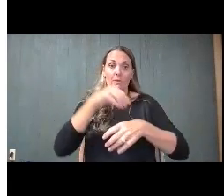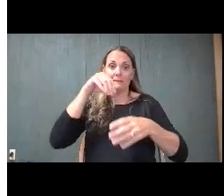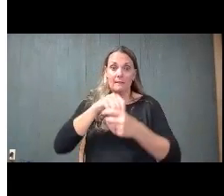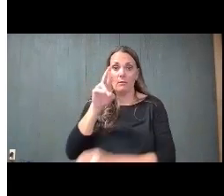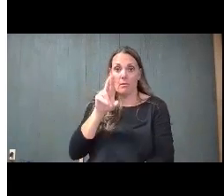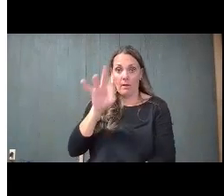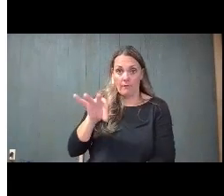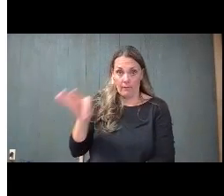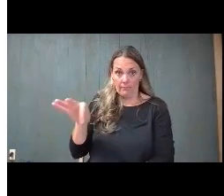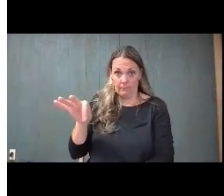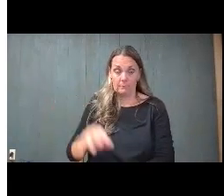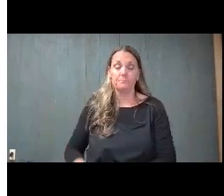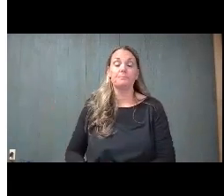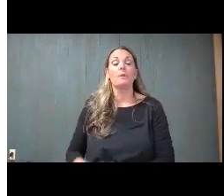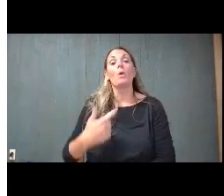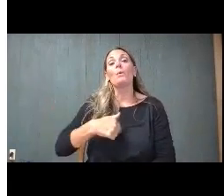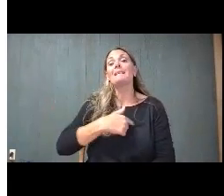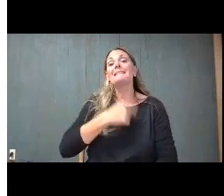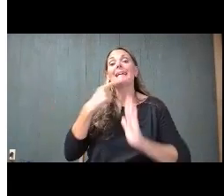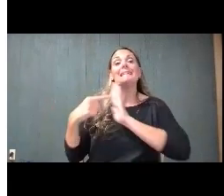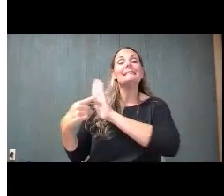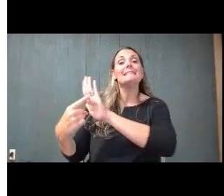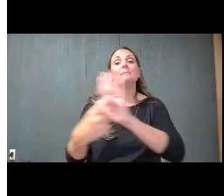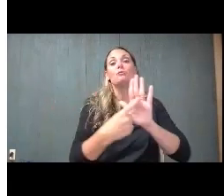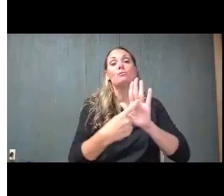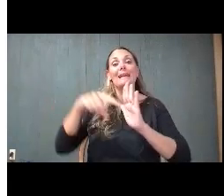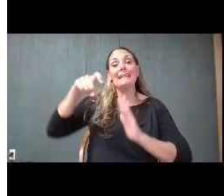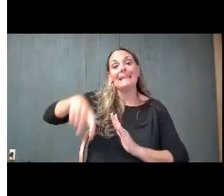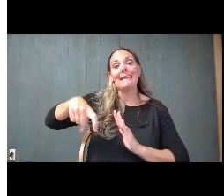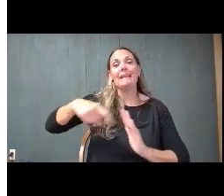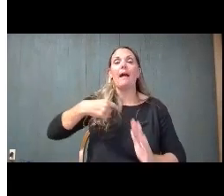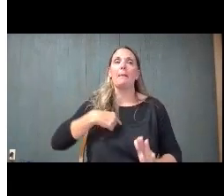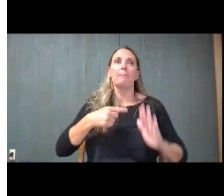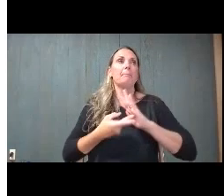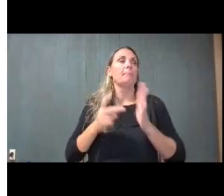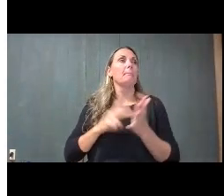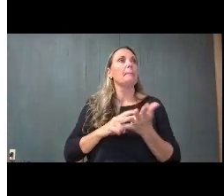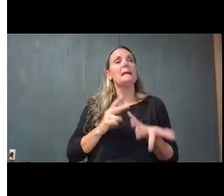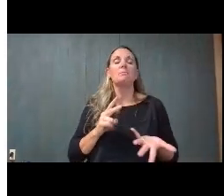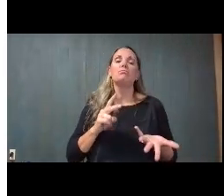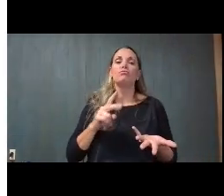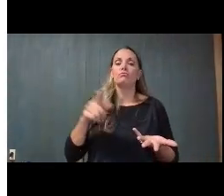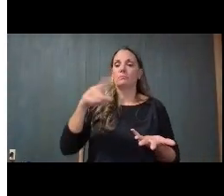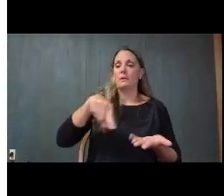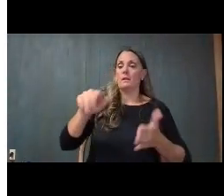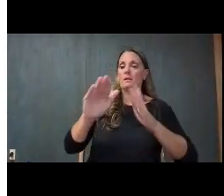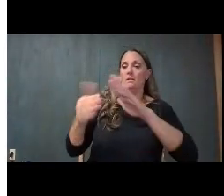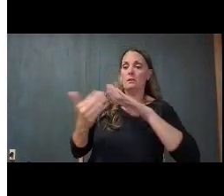And when we say demonstrate a need, we mean is the Community Rehabilitation Program